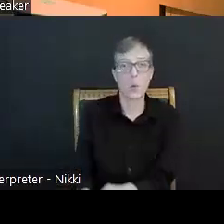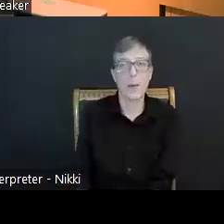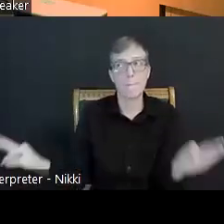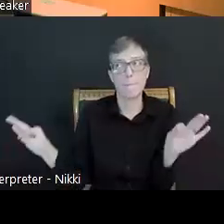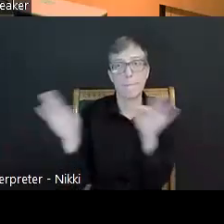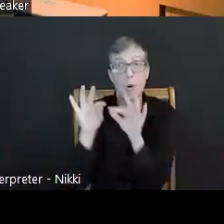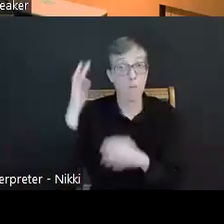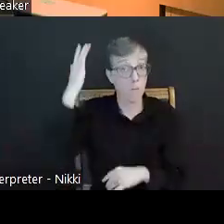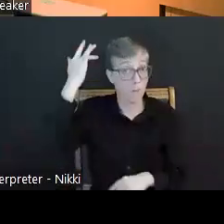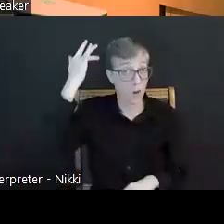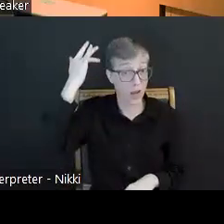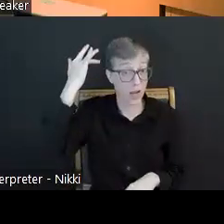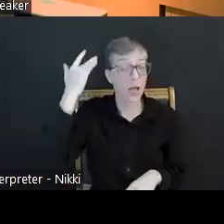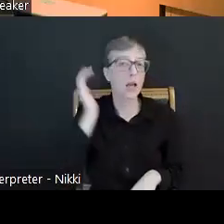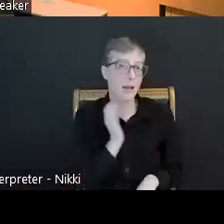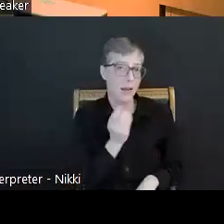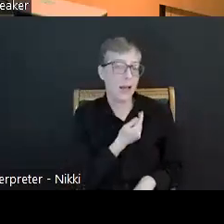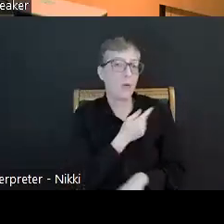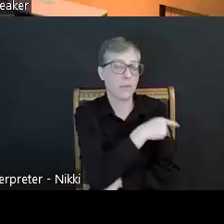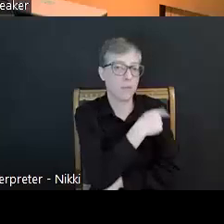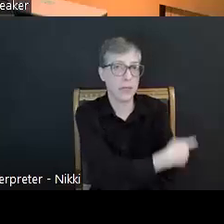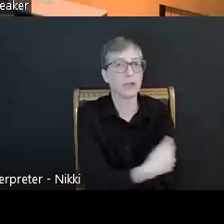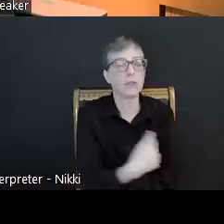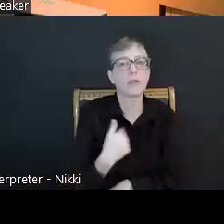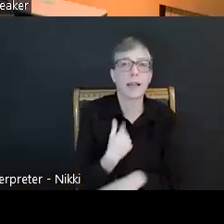and so the trauma Focus treatment is really important when people are ready for it but